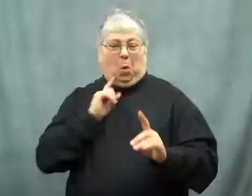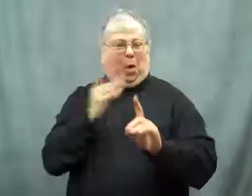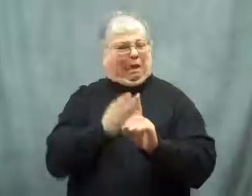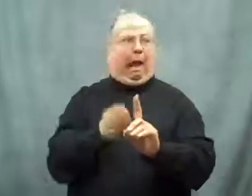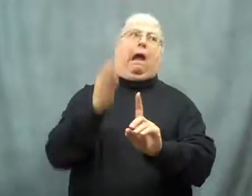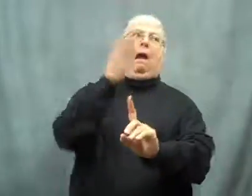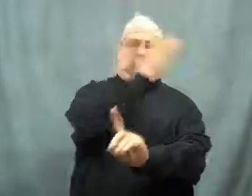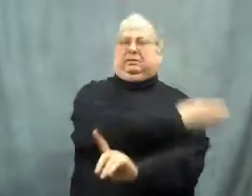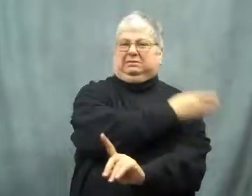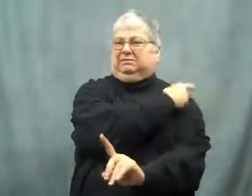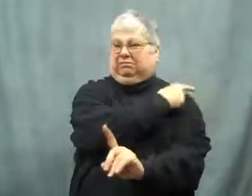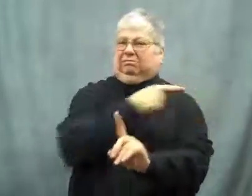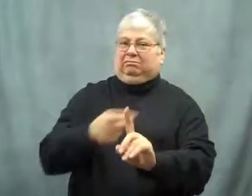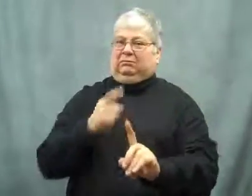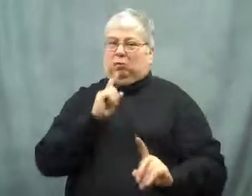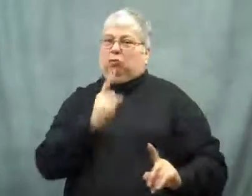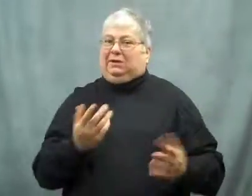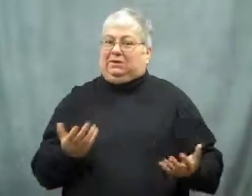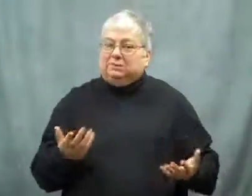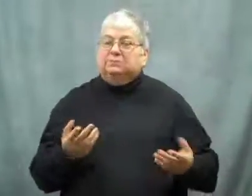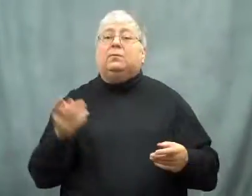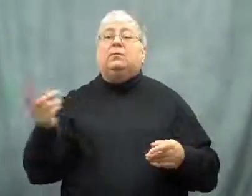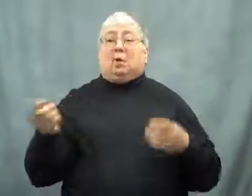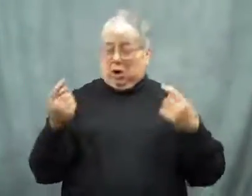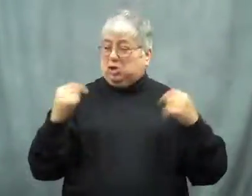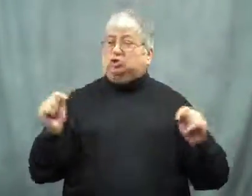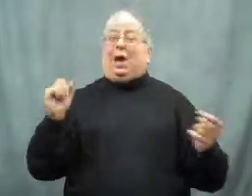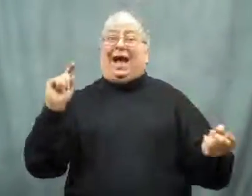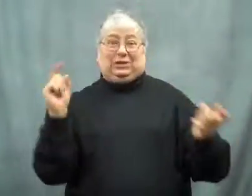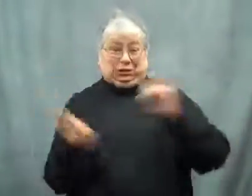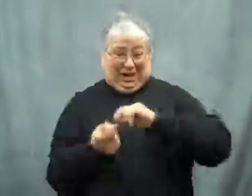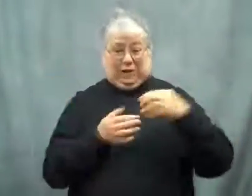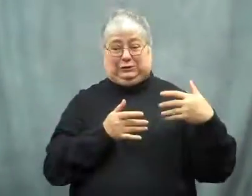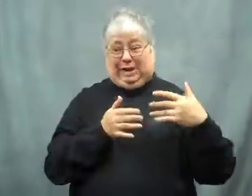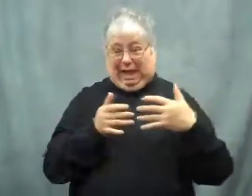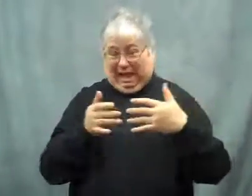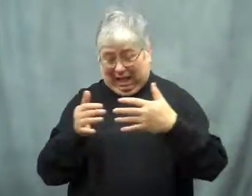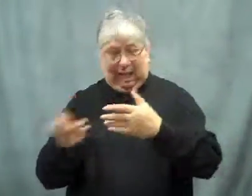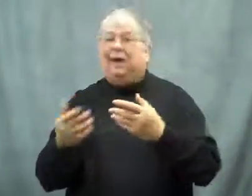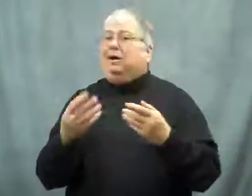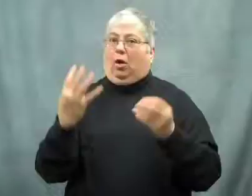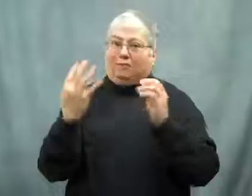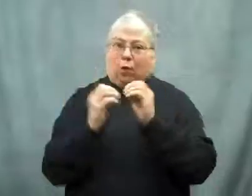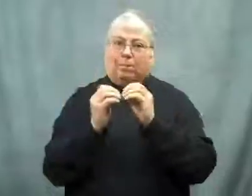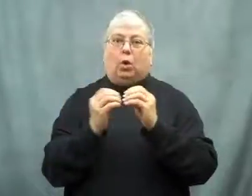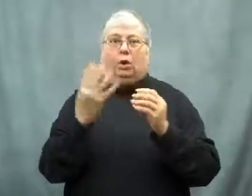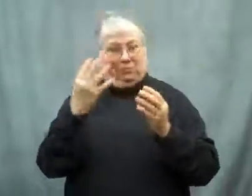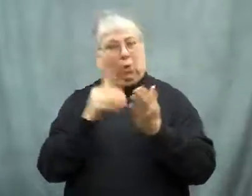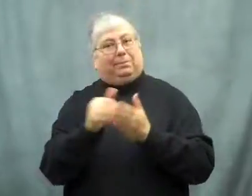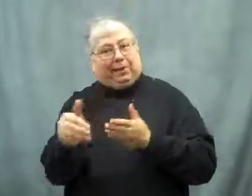They were lost over a longer period of time, actually.